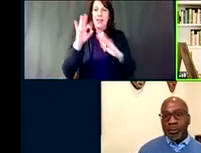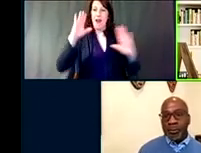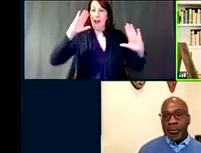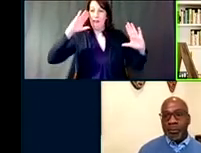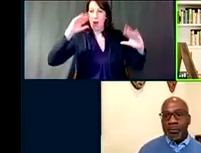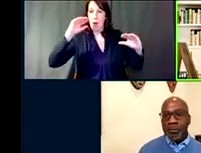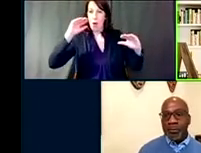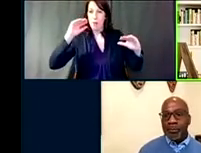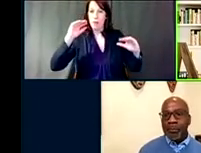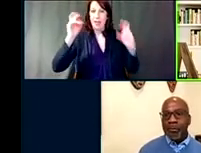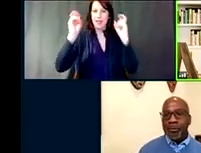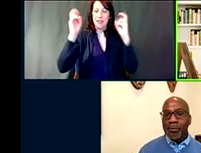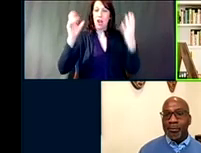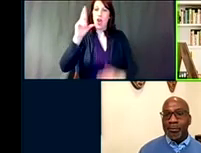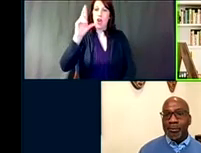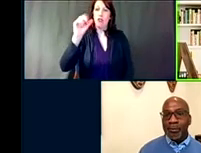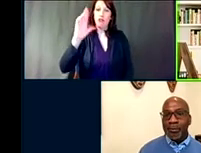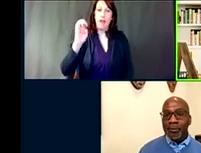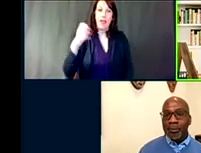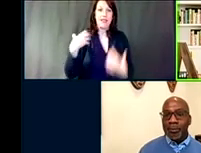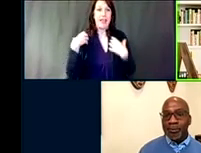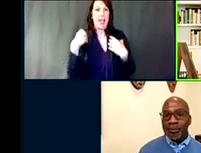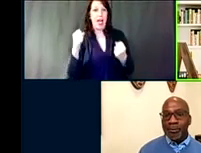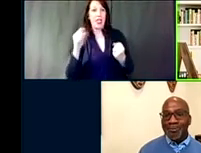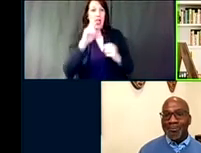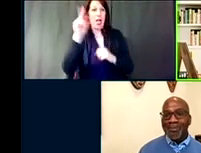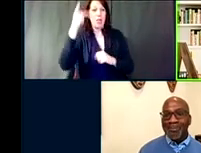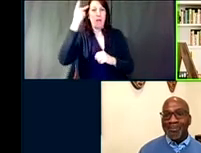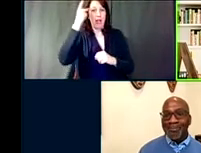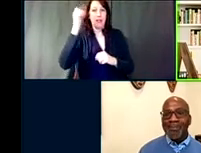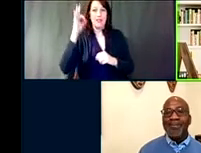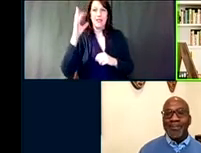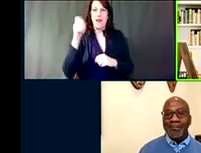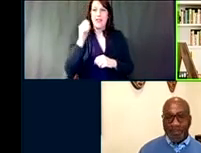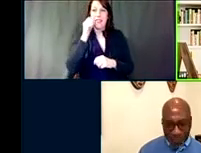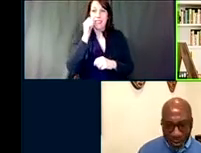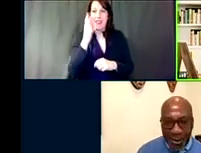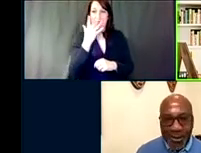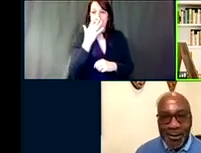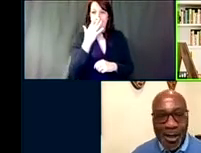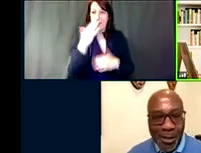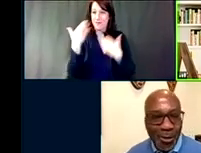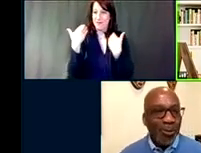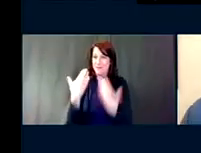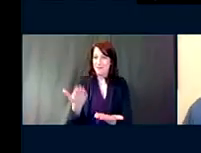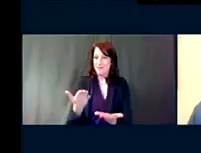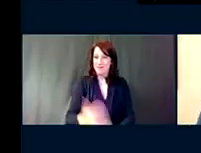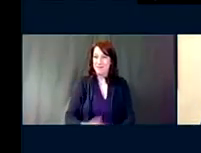KITTLES, ASSOCIATE DIRECTOR, DIRECTOR OF DIVISION OF HEALTH EQUITIES, CITY OF HOPE, THE TALK